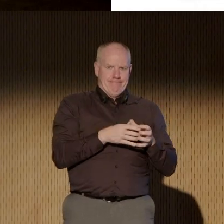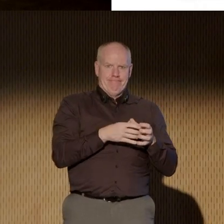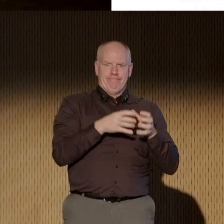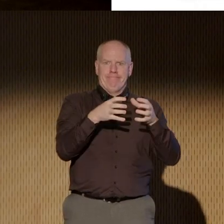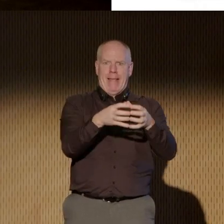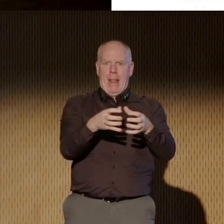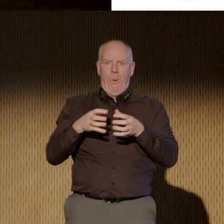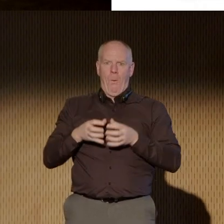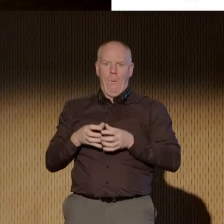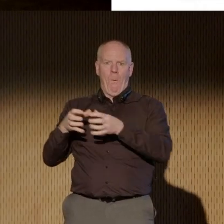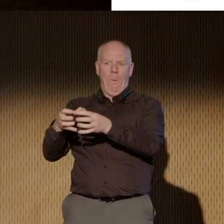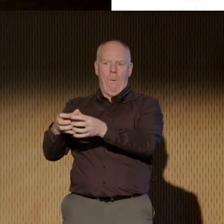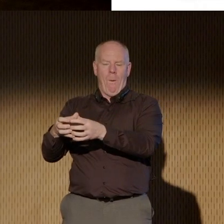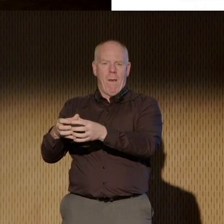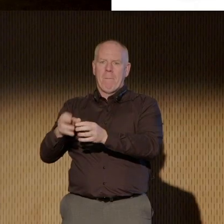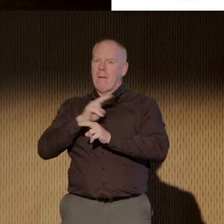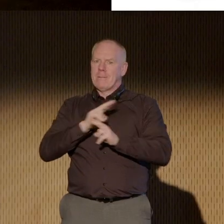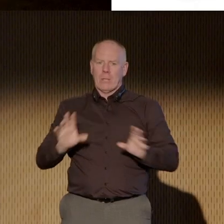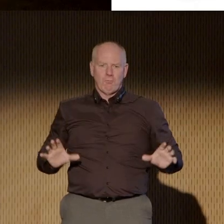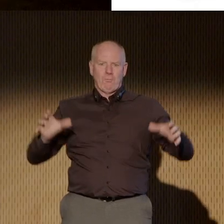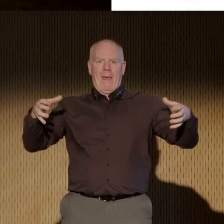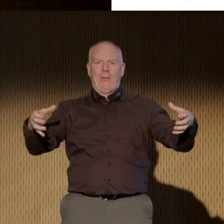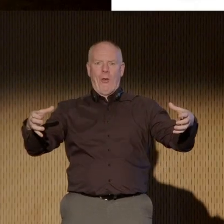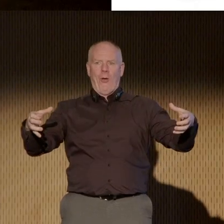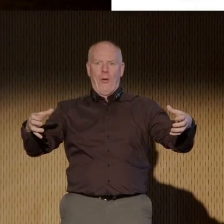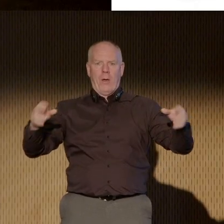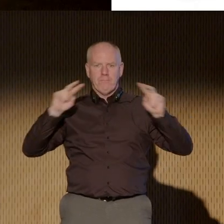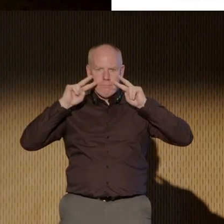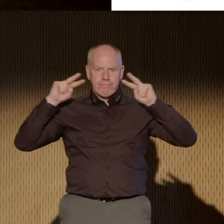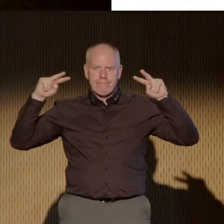it isn't being looked at collectively for mapping the whole student journey.